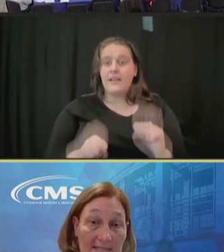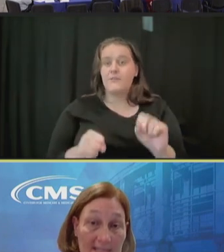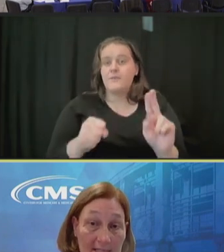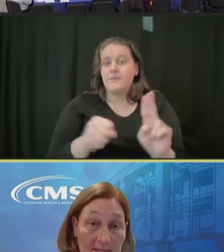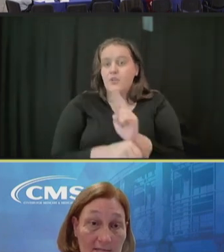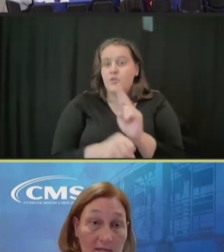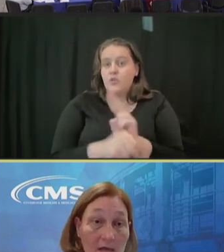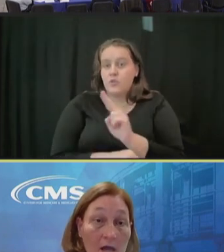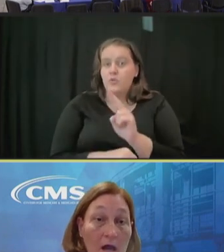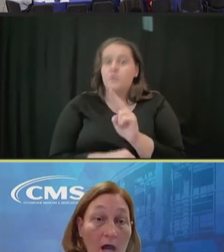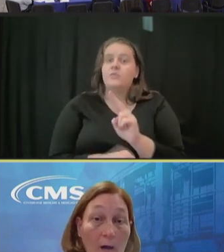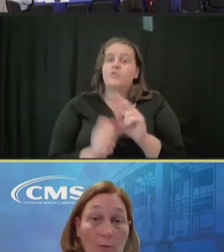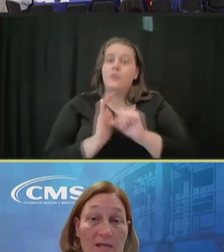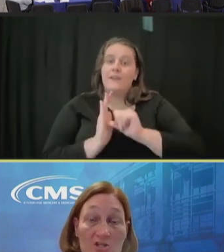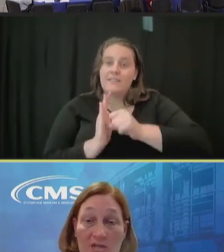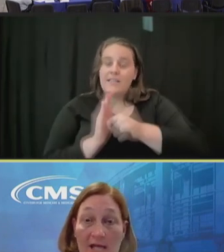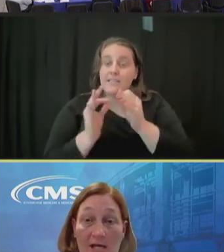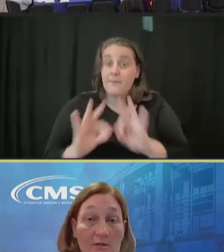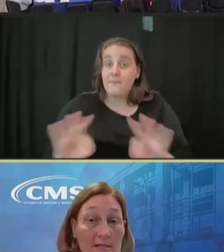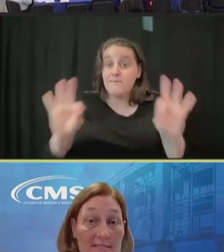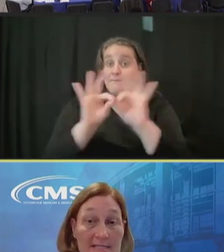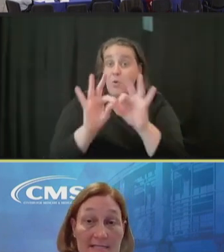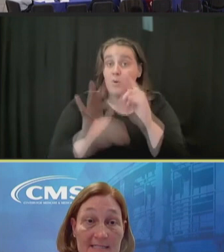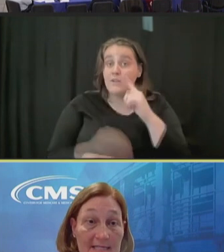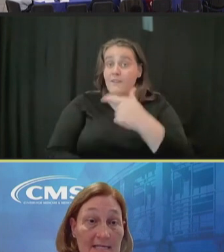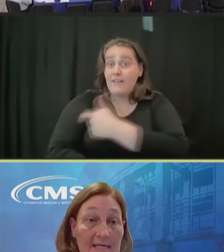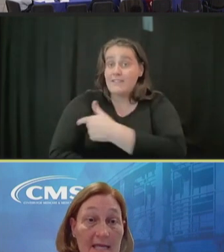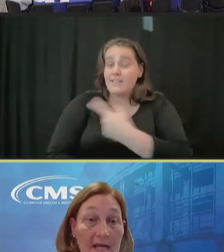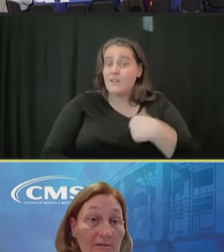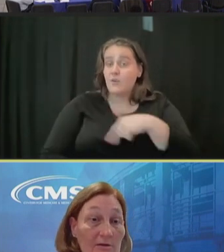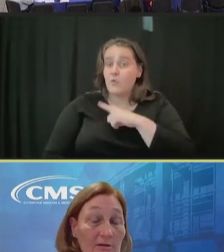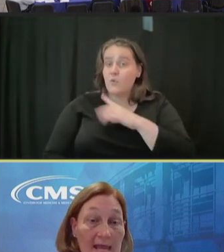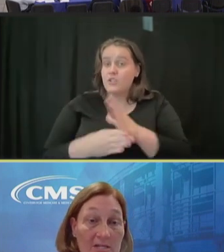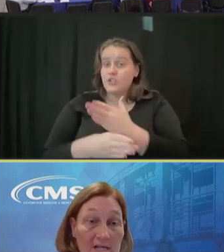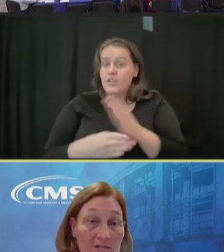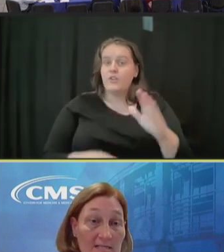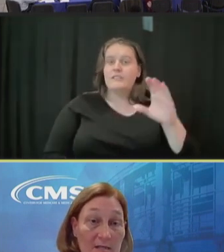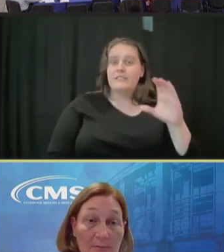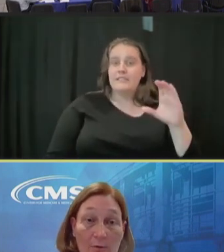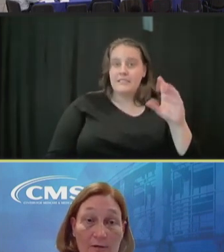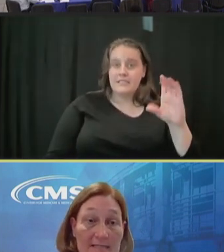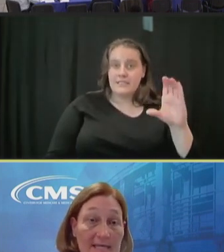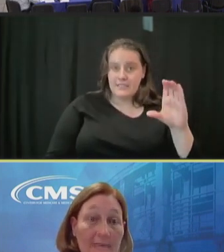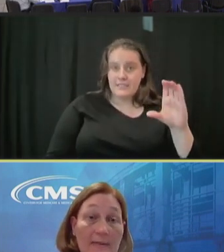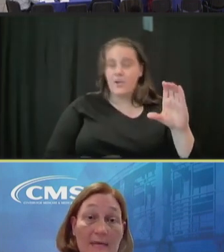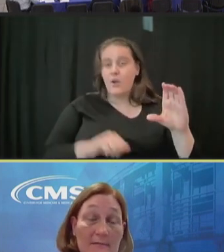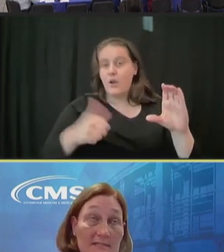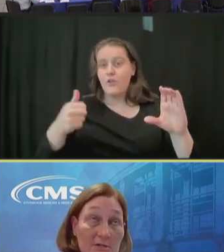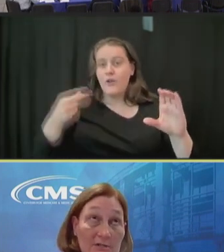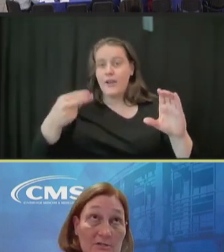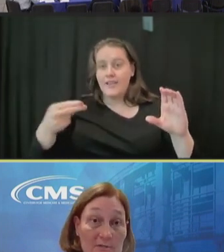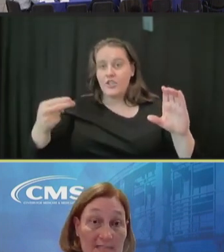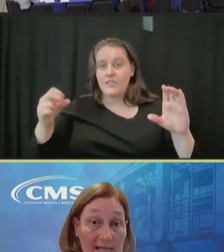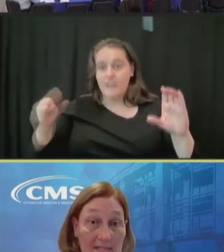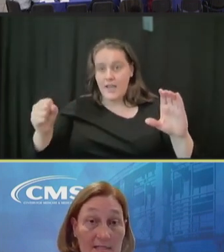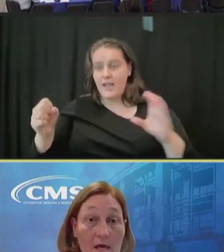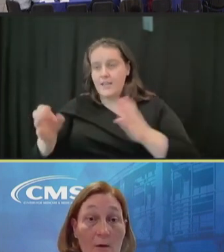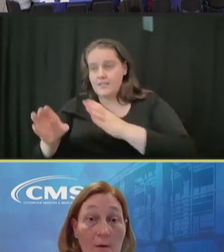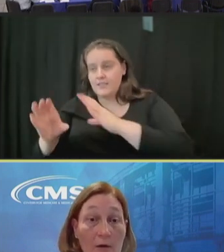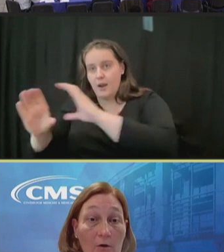of vaccines. We share CDC and other HHS components campaign materials with states,